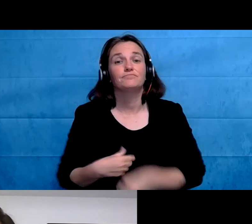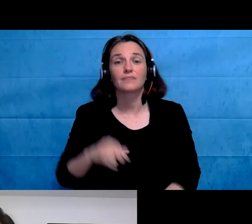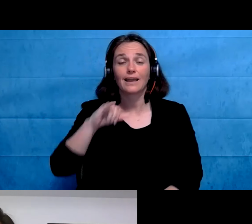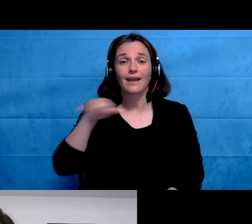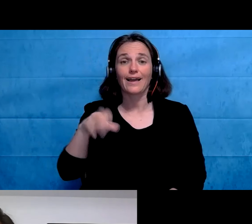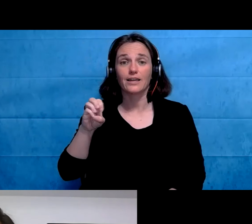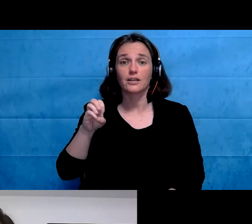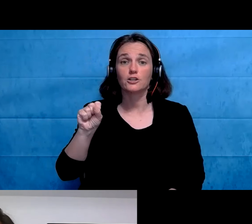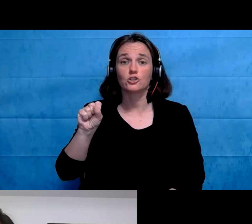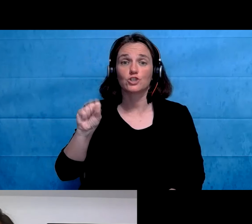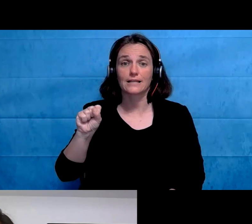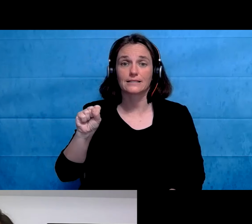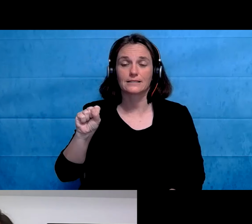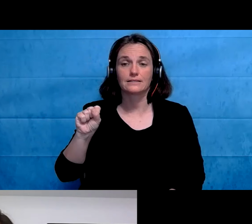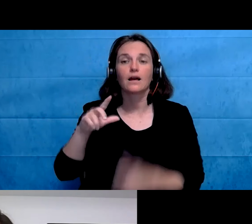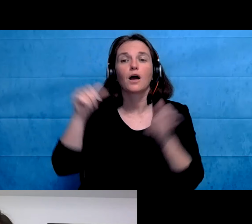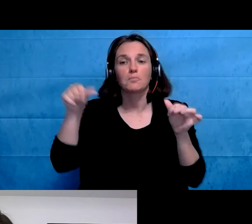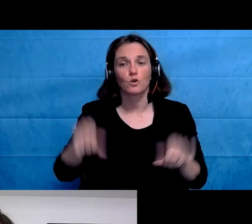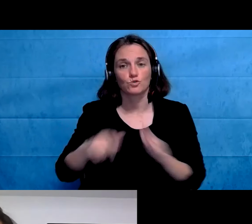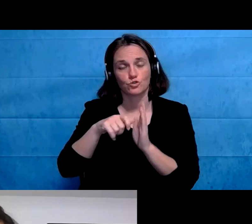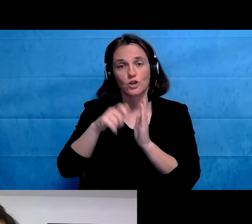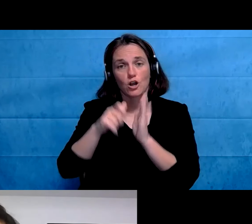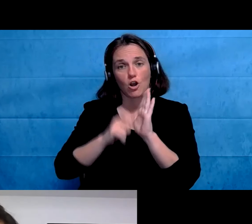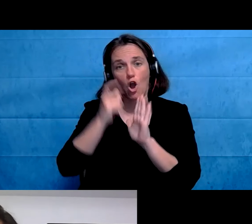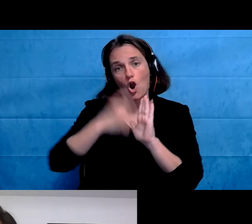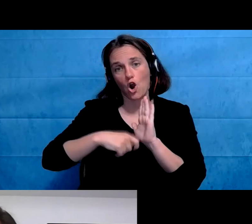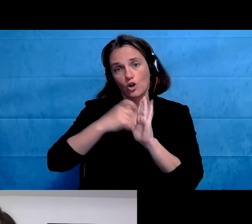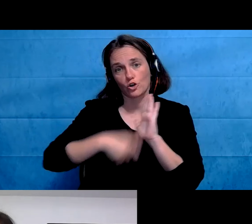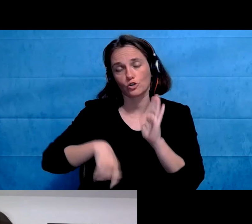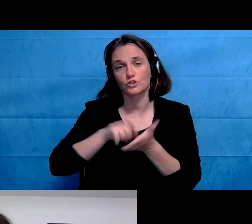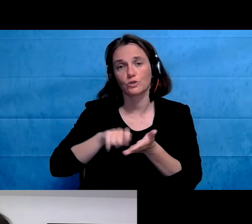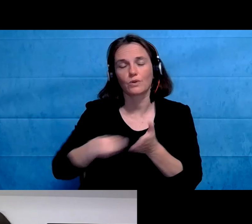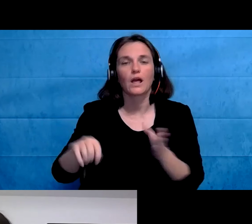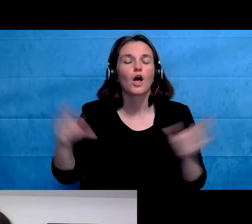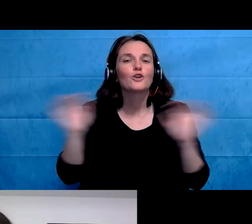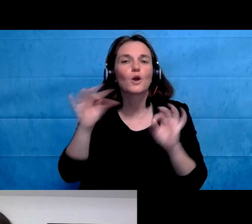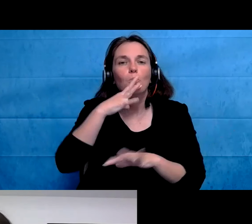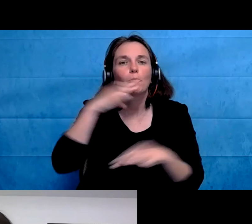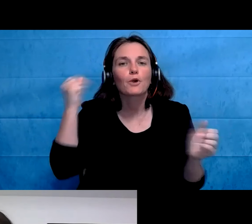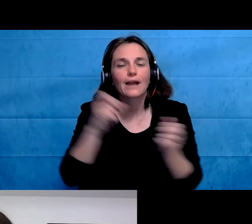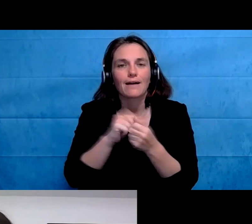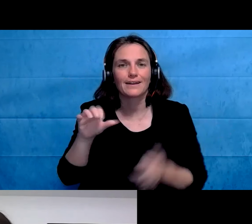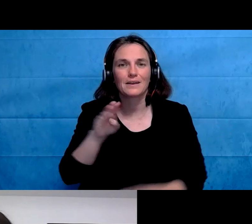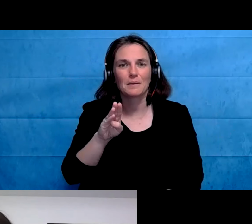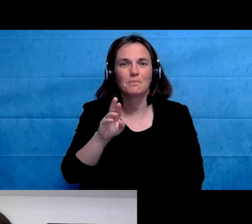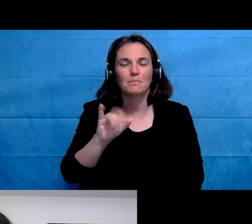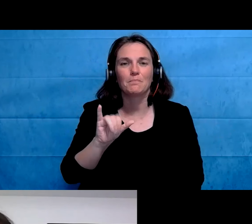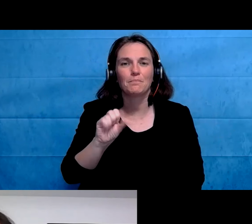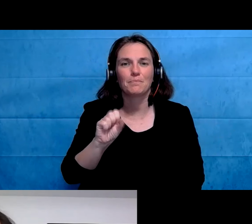She has posted an article that she wrote, No Burn Out in Biscuit Land, which is great title, love it, Jess,